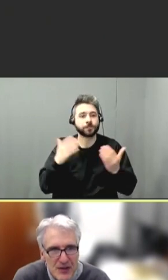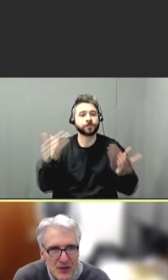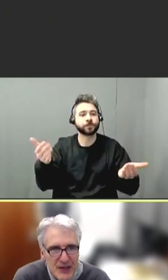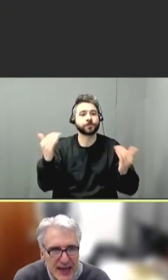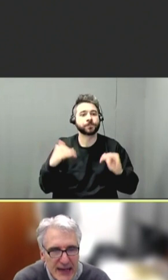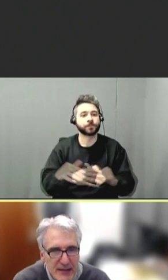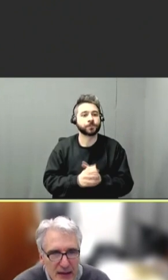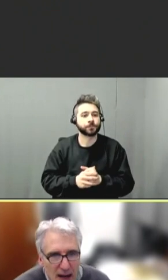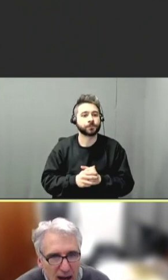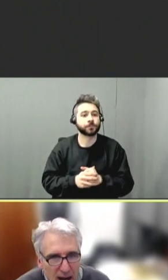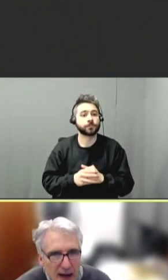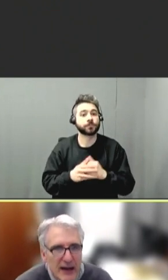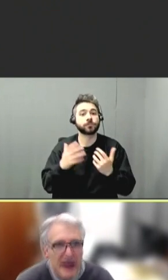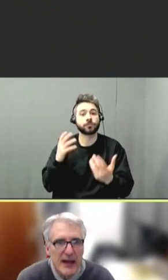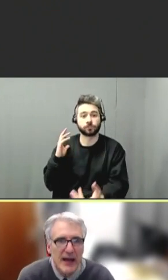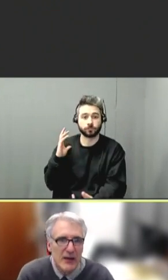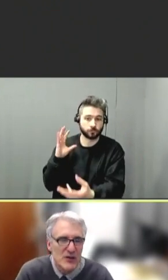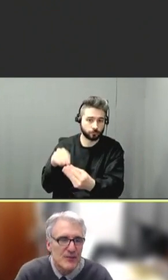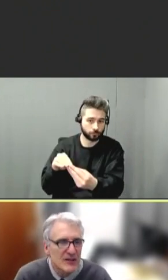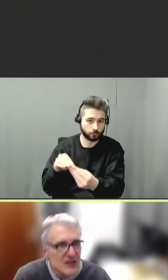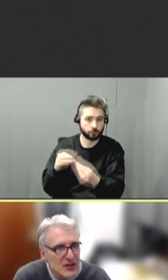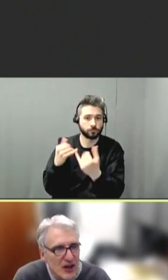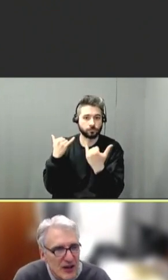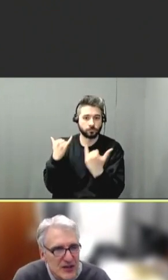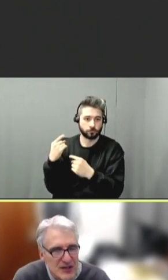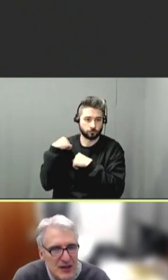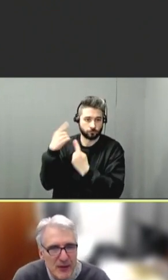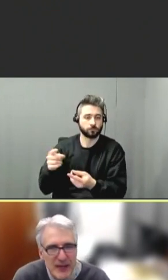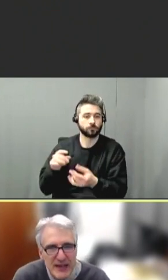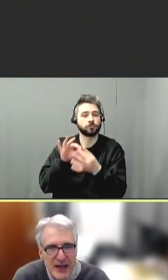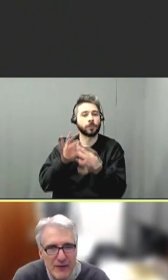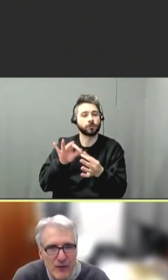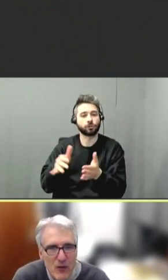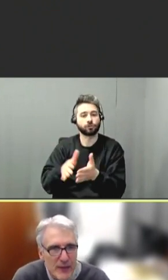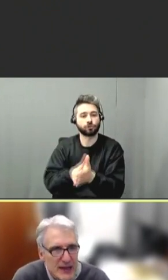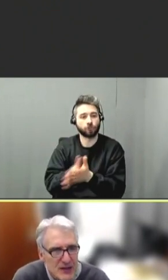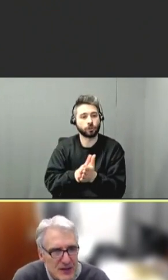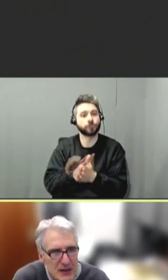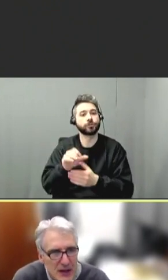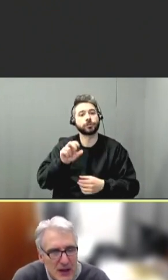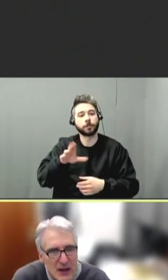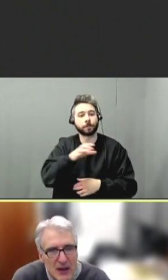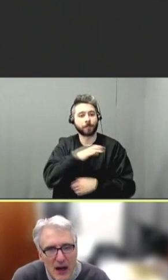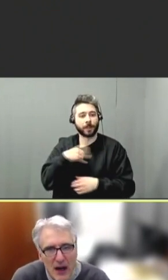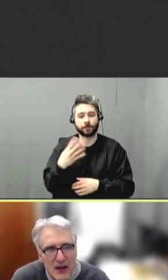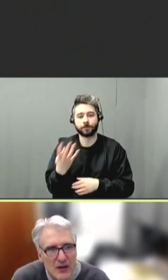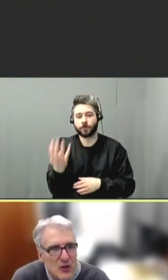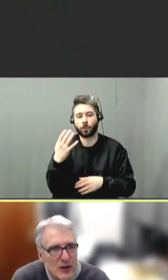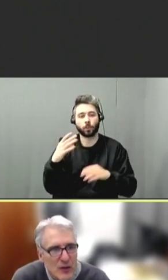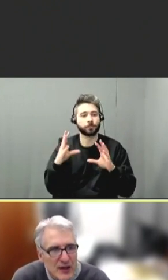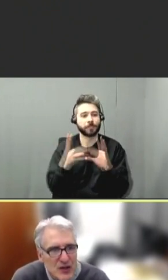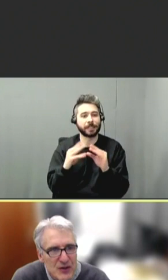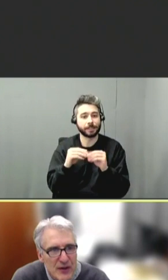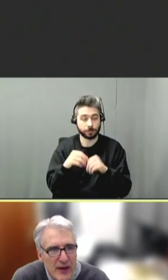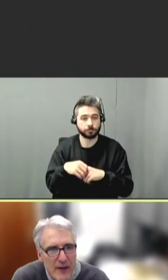So to date, in response to the charge, the subcommittee has had four meetings, during which